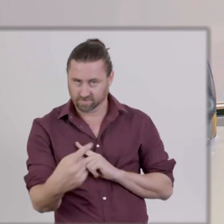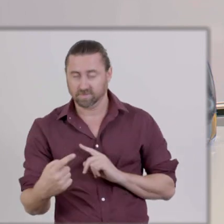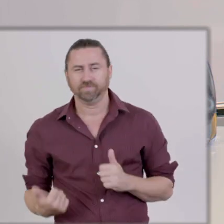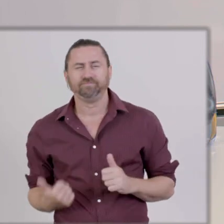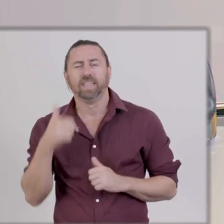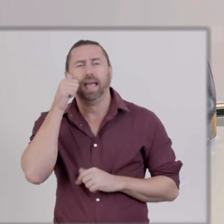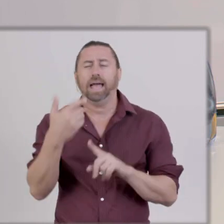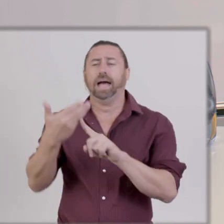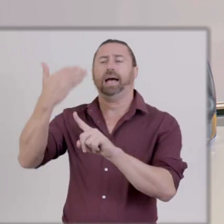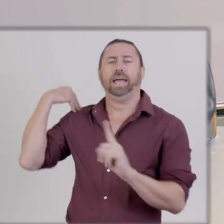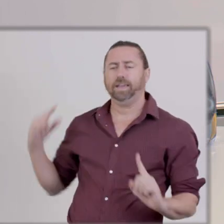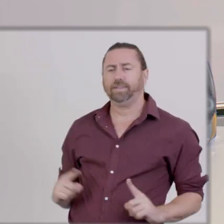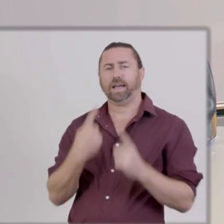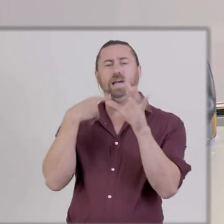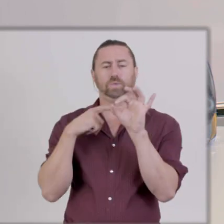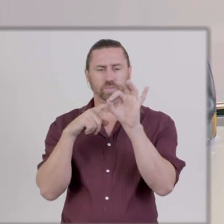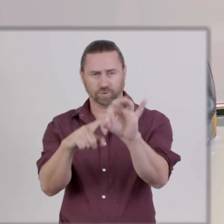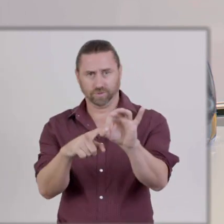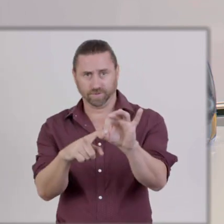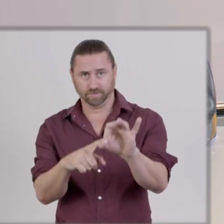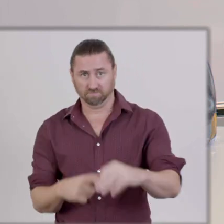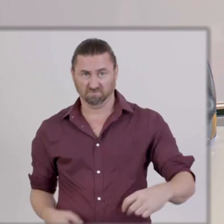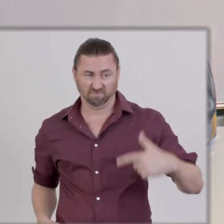Let's look back at the question from the start of the lesson.